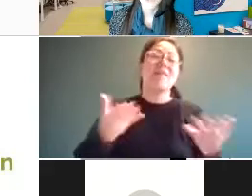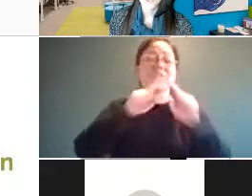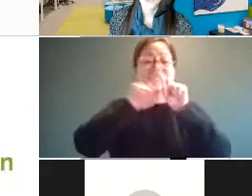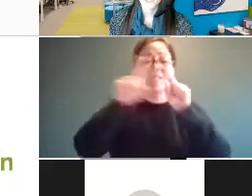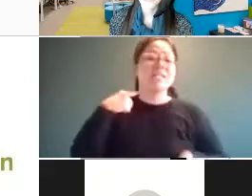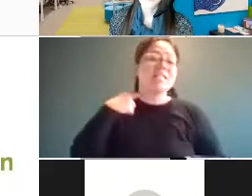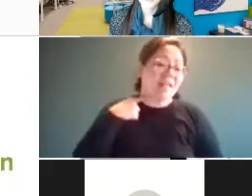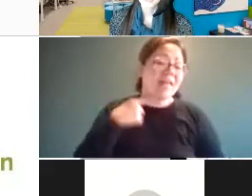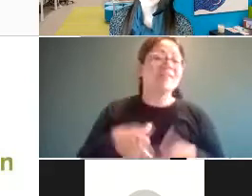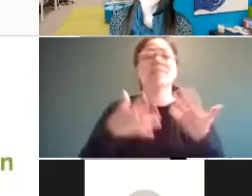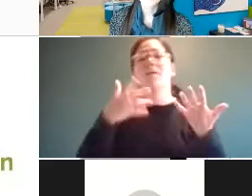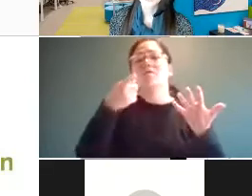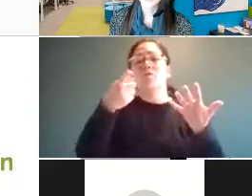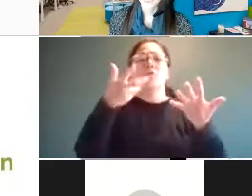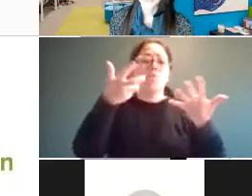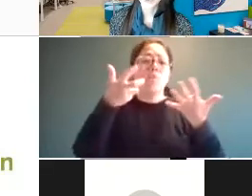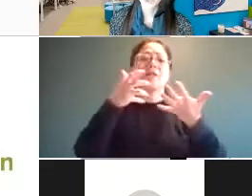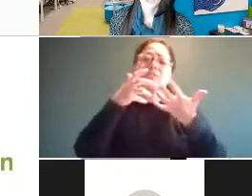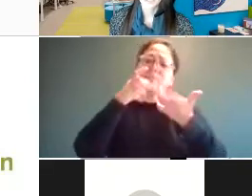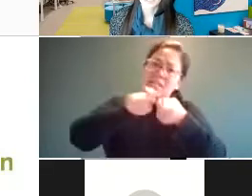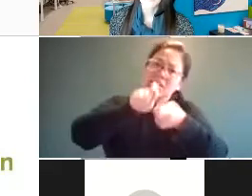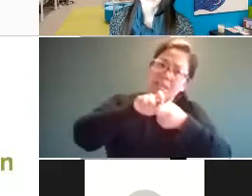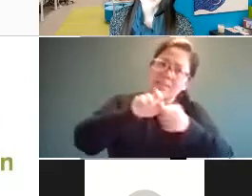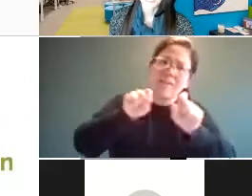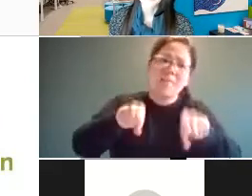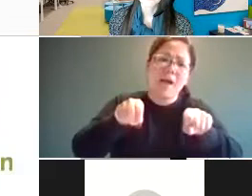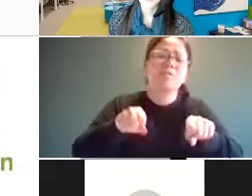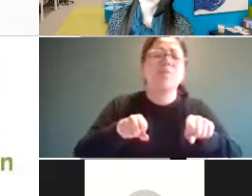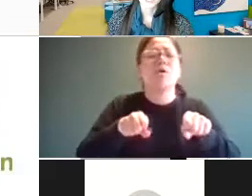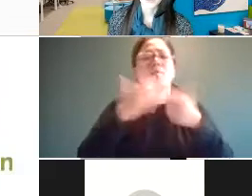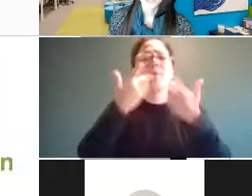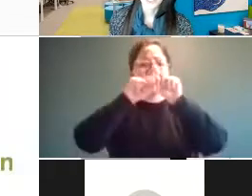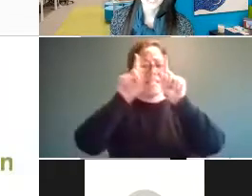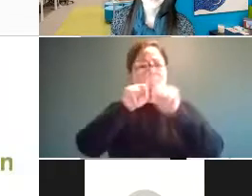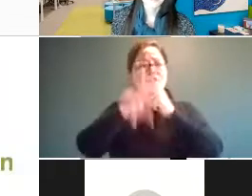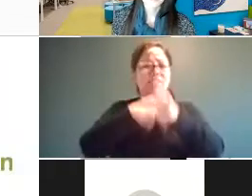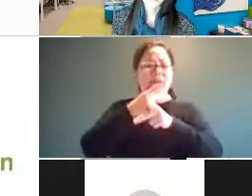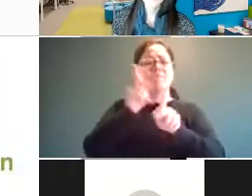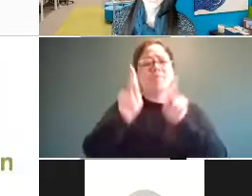And so you'll want to be as specific as possible about the types of people that you're serving